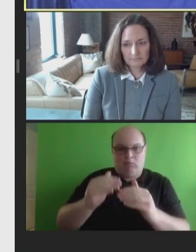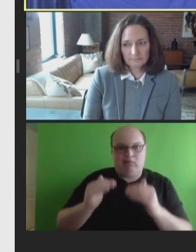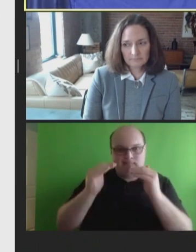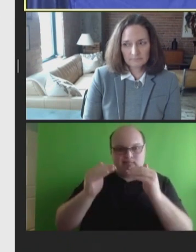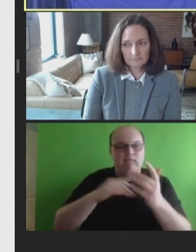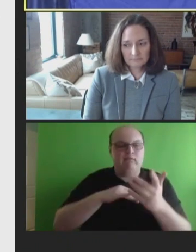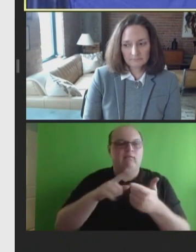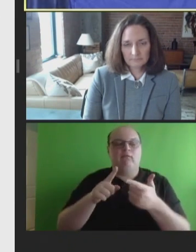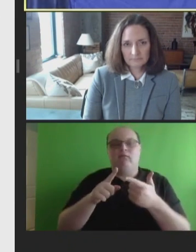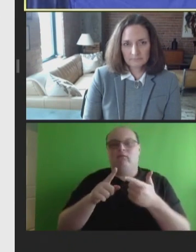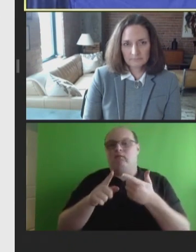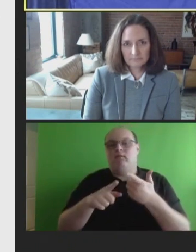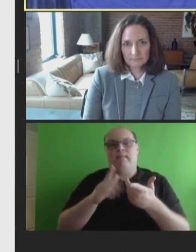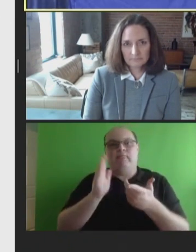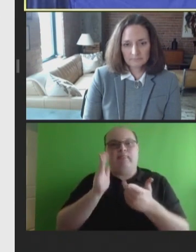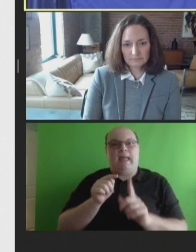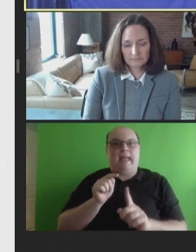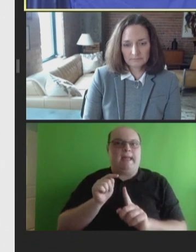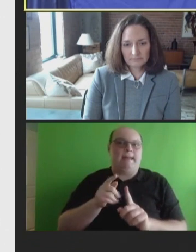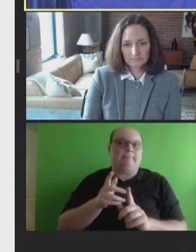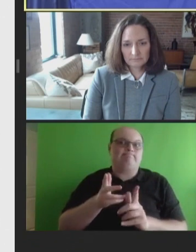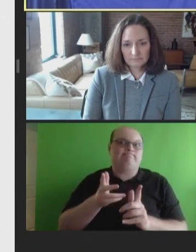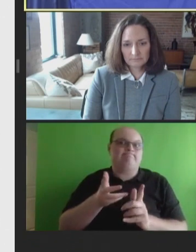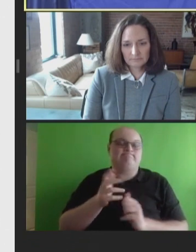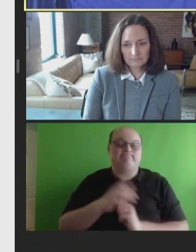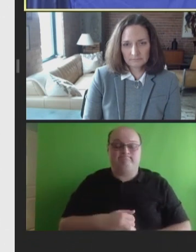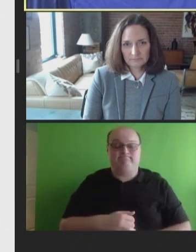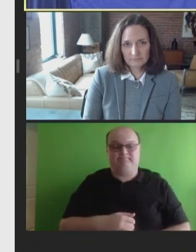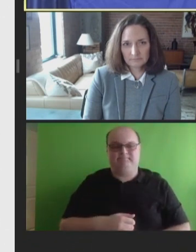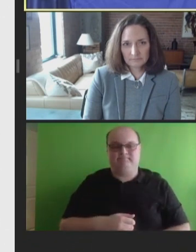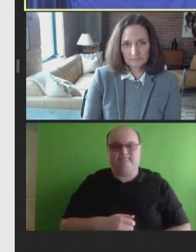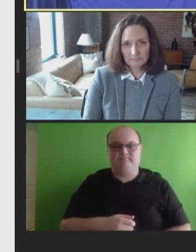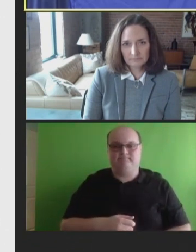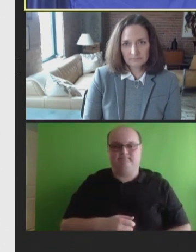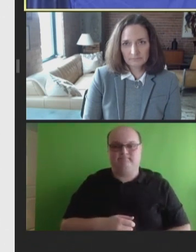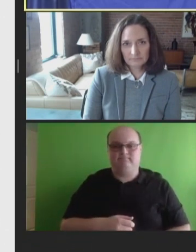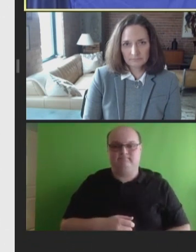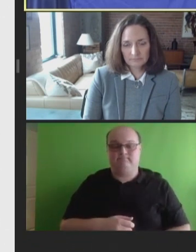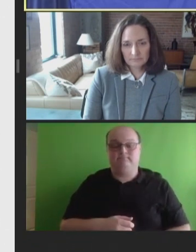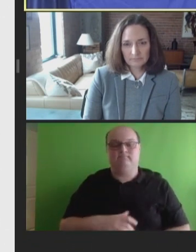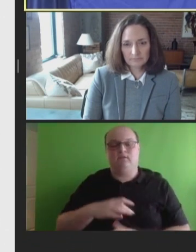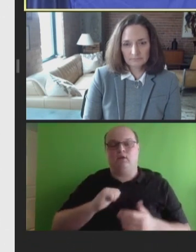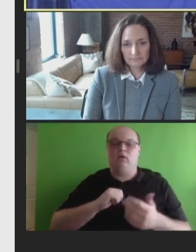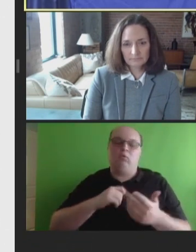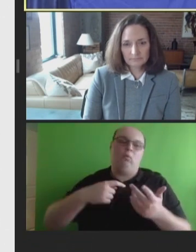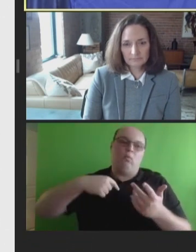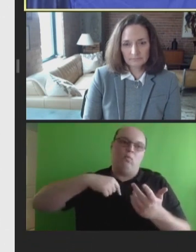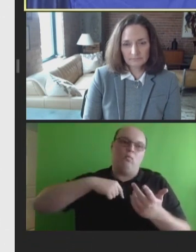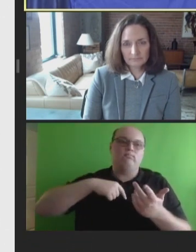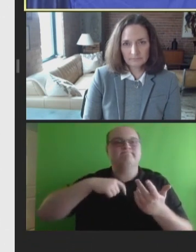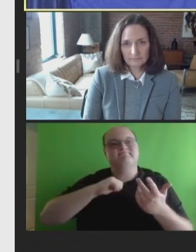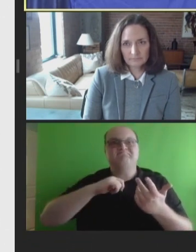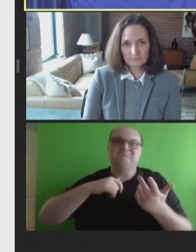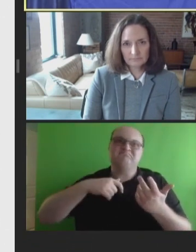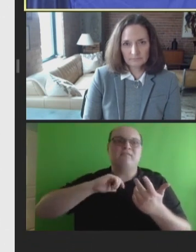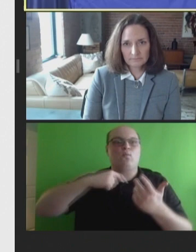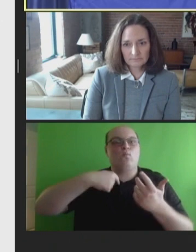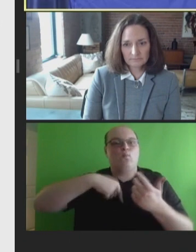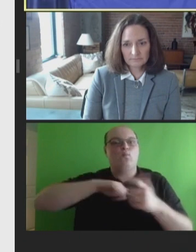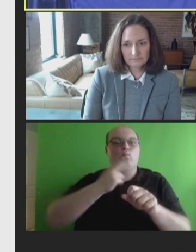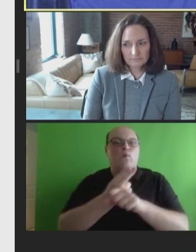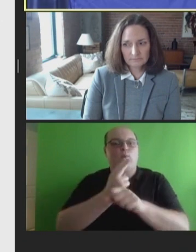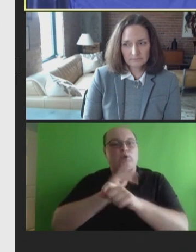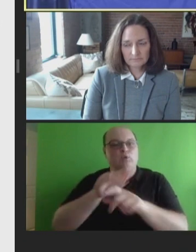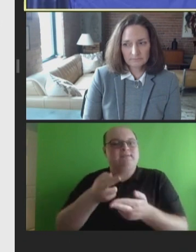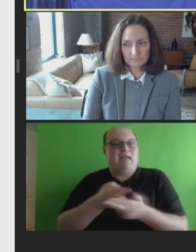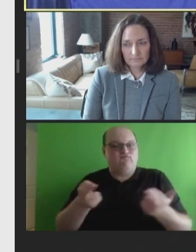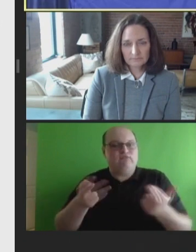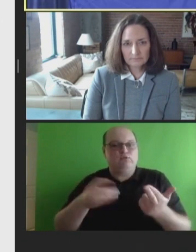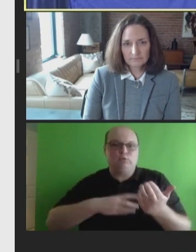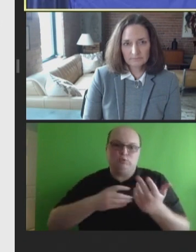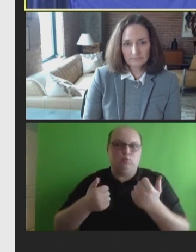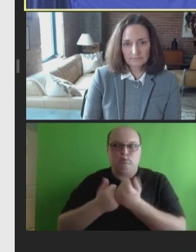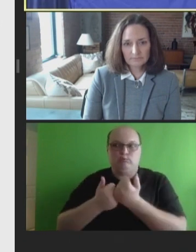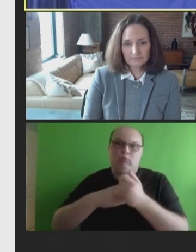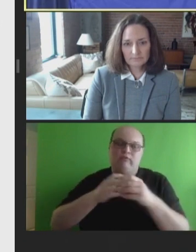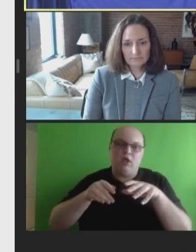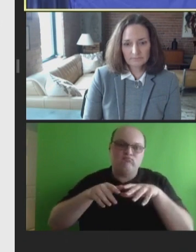would -- it'd be -- we would use that mechanism in order to support the rollout of essentially a